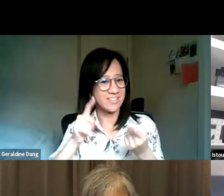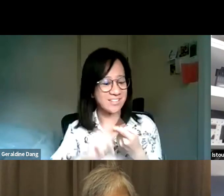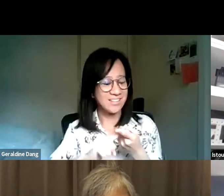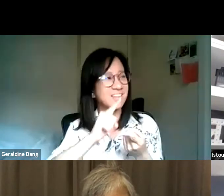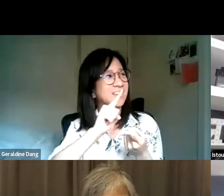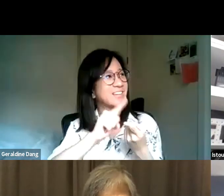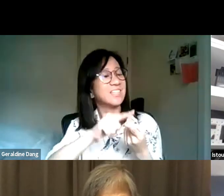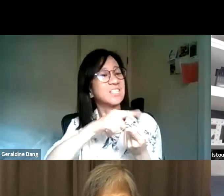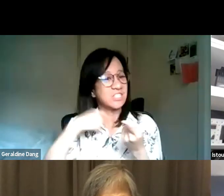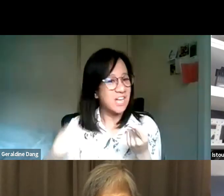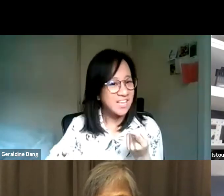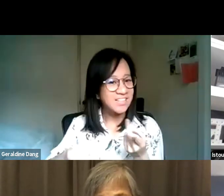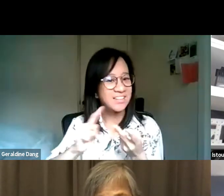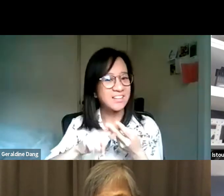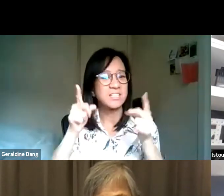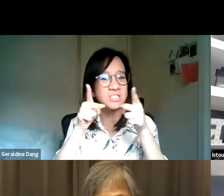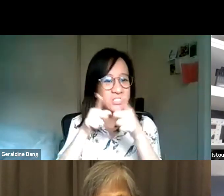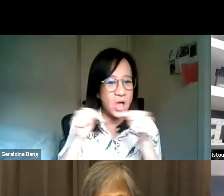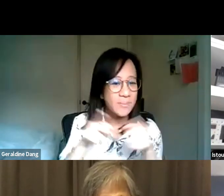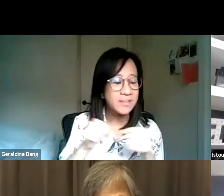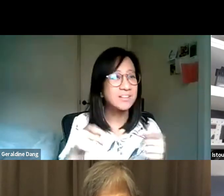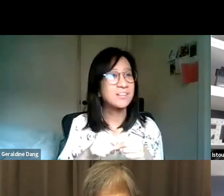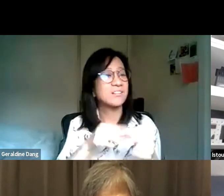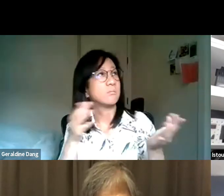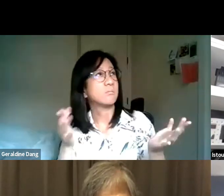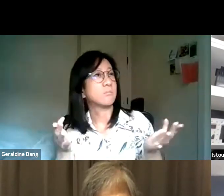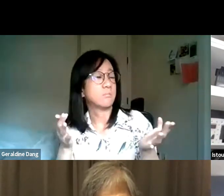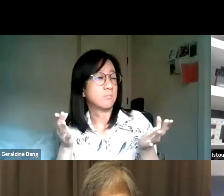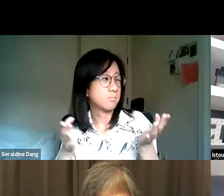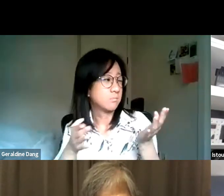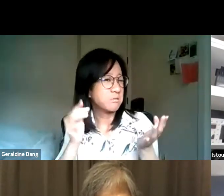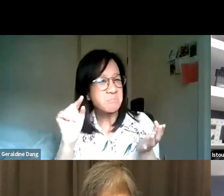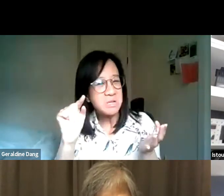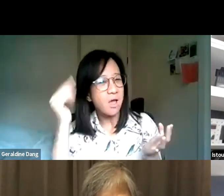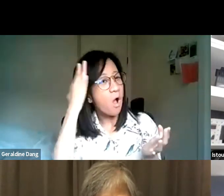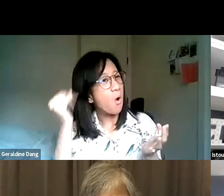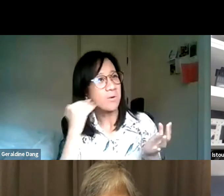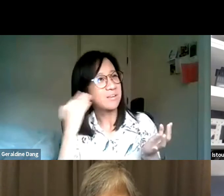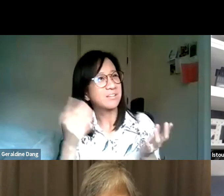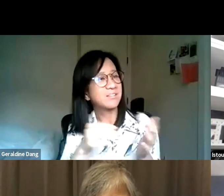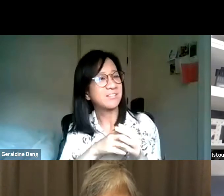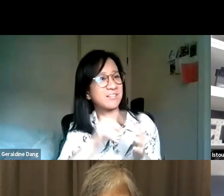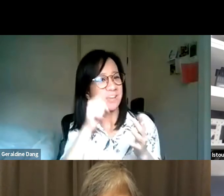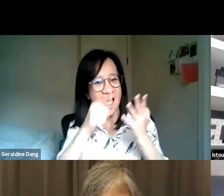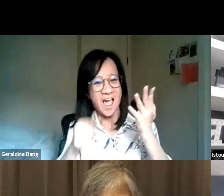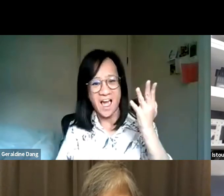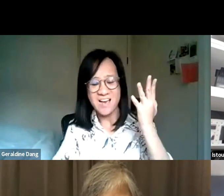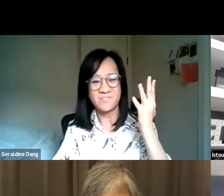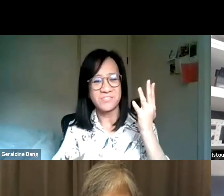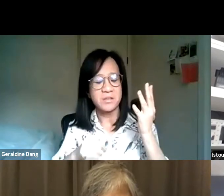so people are always trying to guess where I'm from. They thought, are you Chinese or Japanese or Korean?